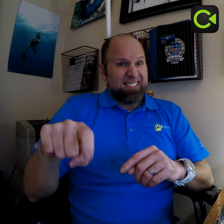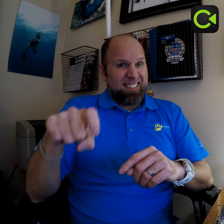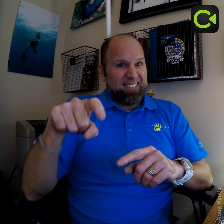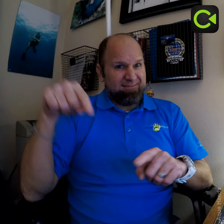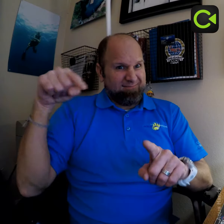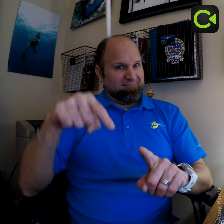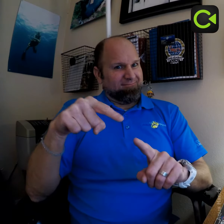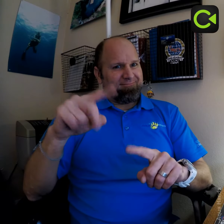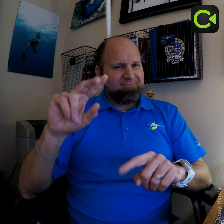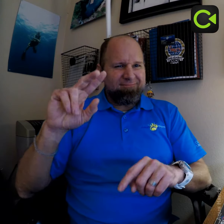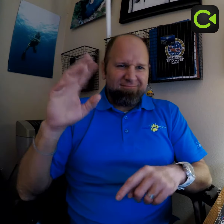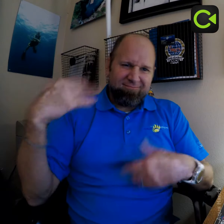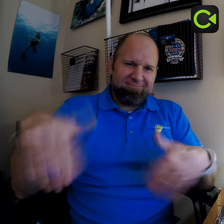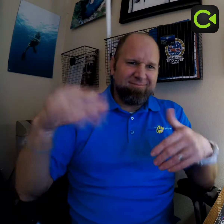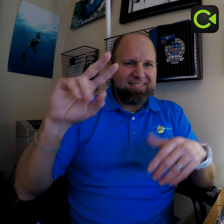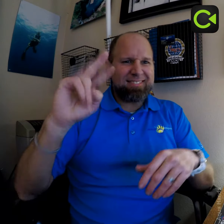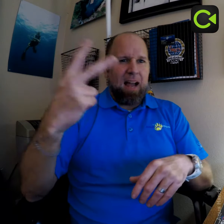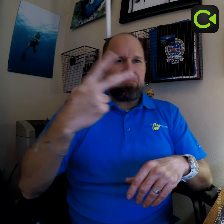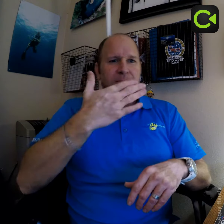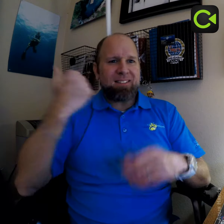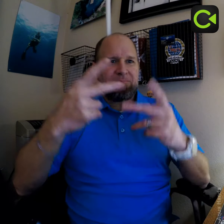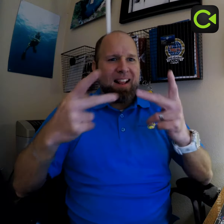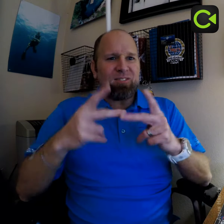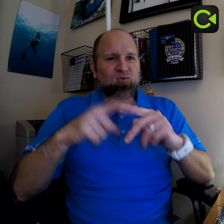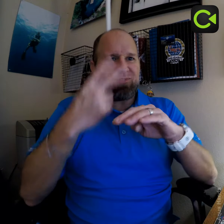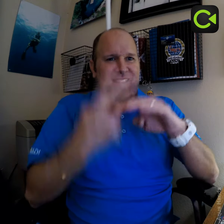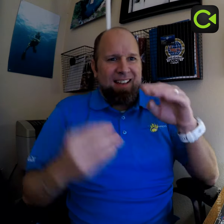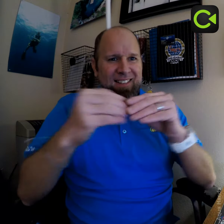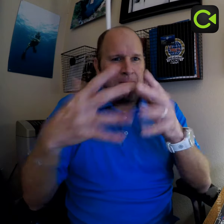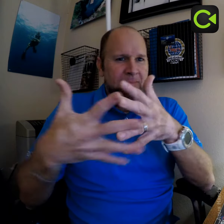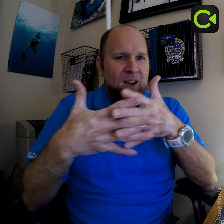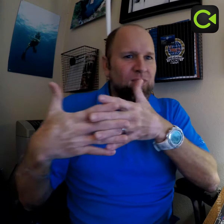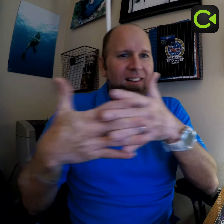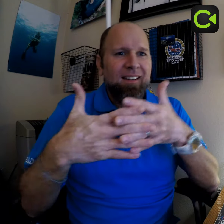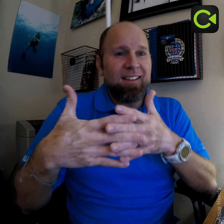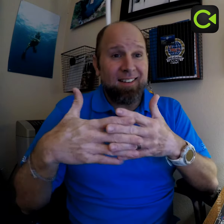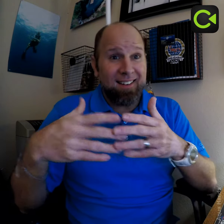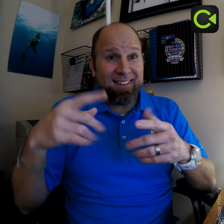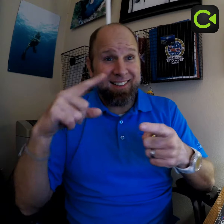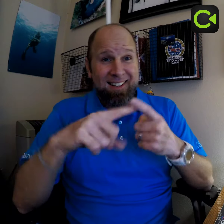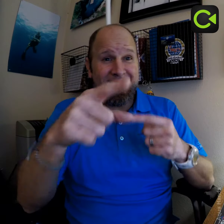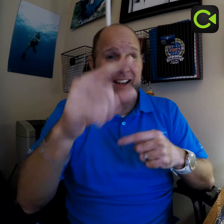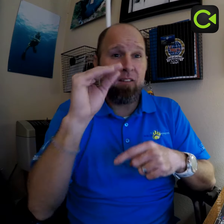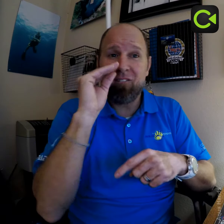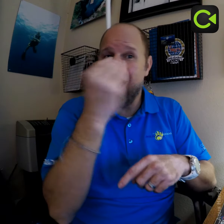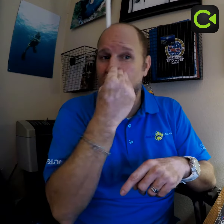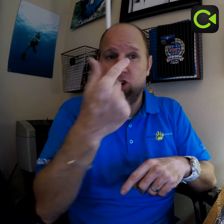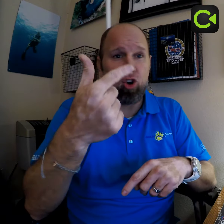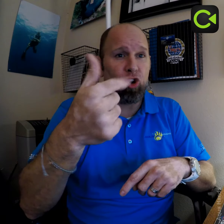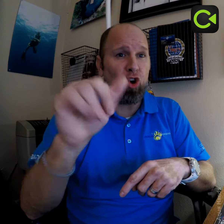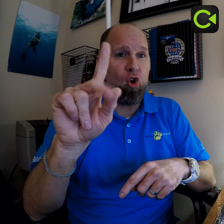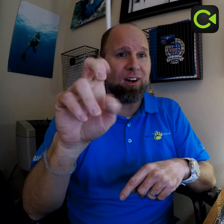In Texas is the second best place to dive in America at Flower Garden...